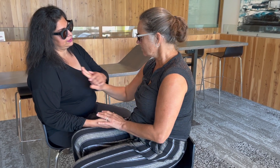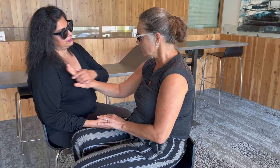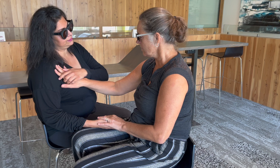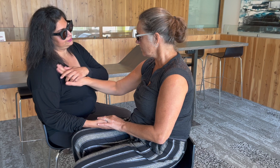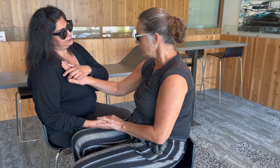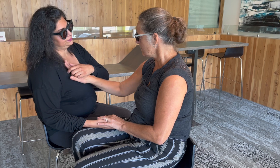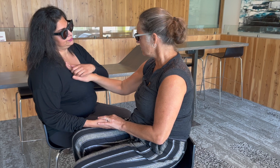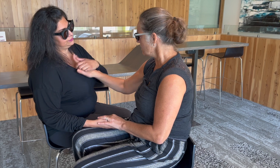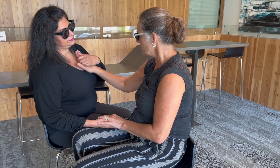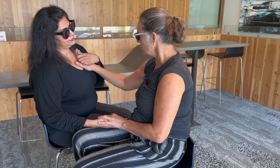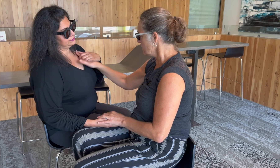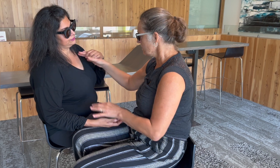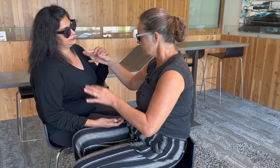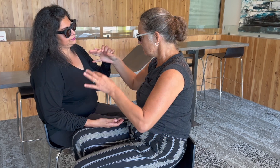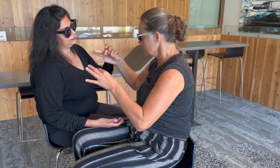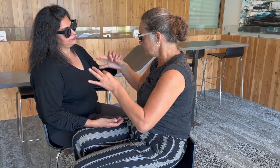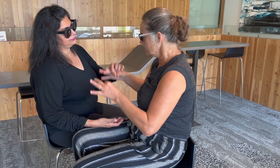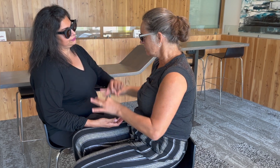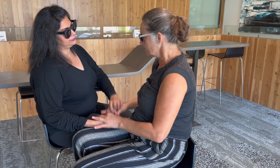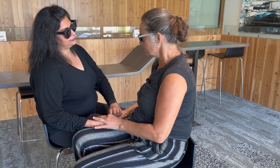Each device varies in size.